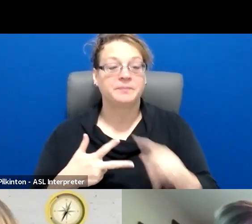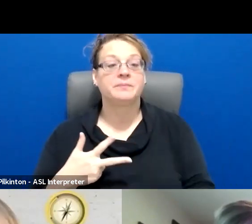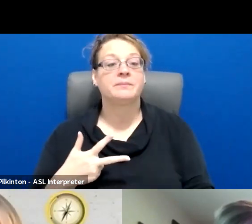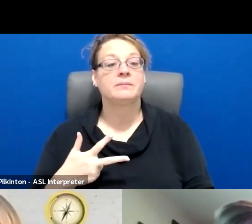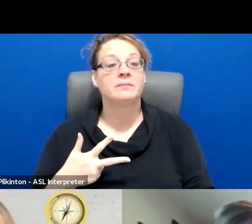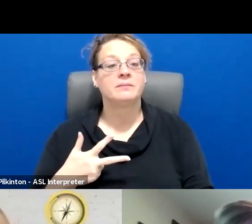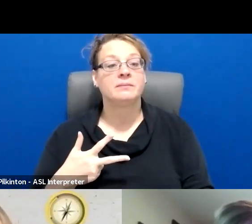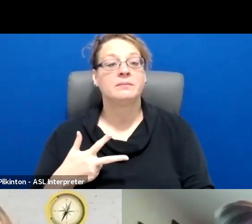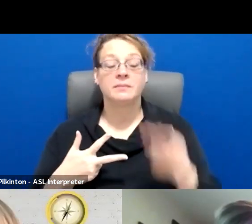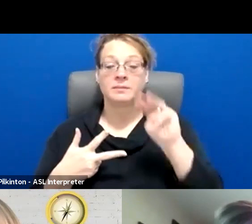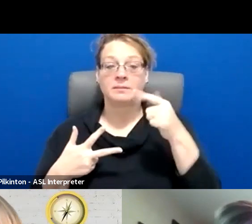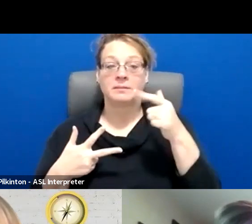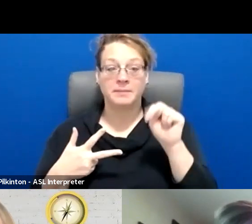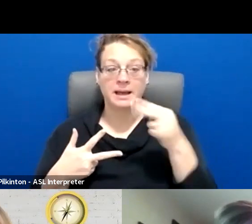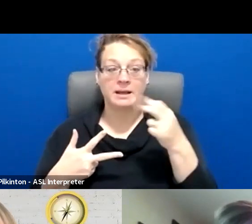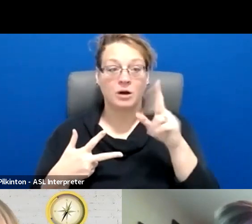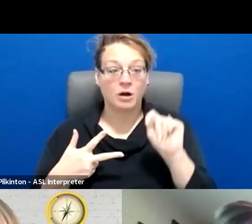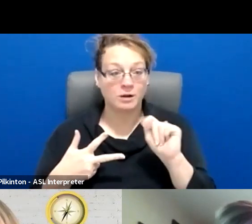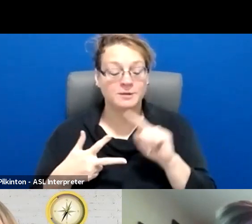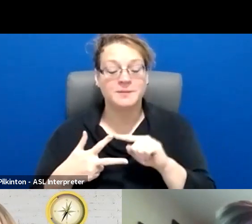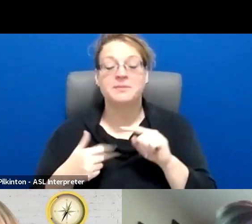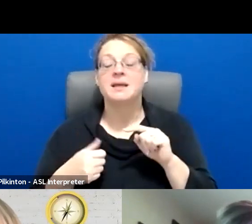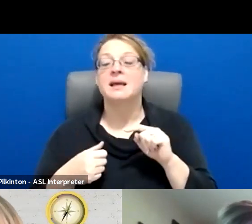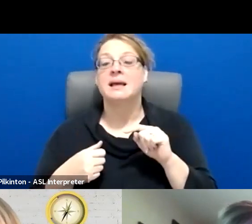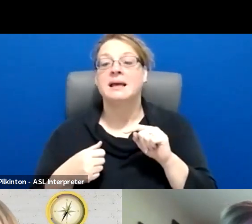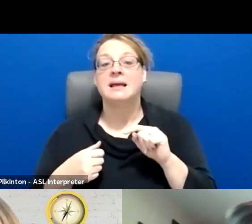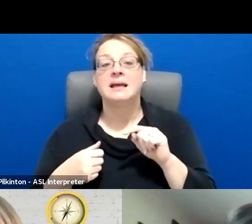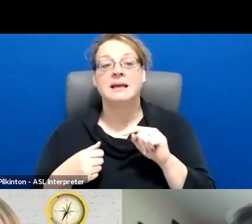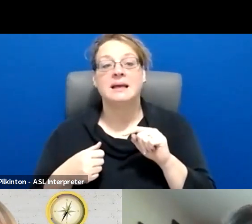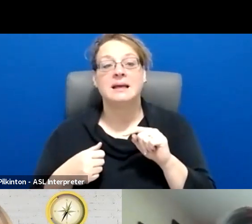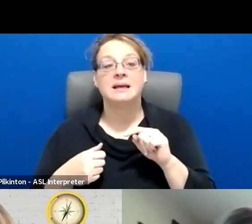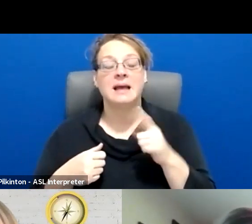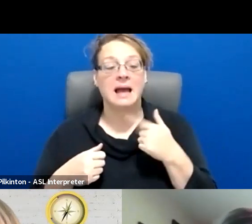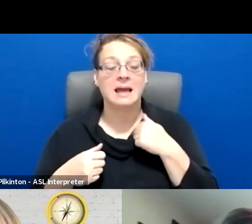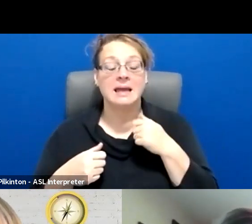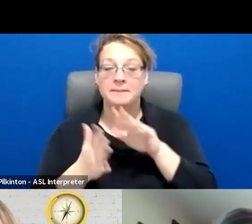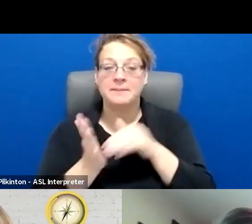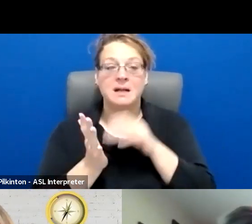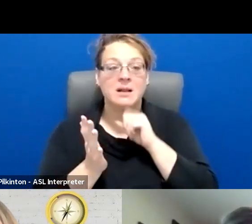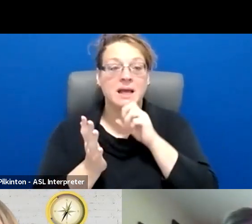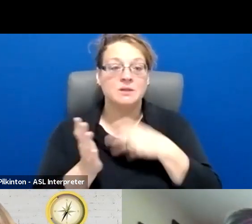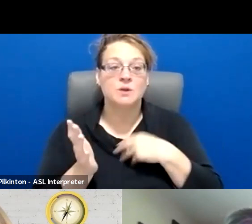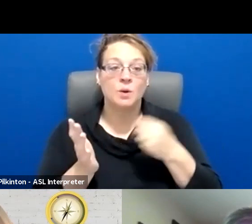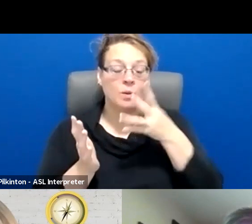I appreciate that. Lisa Primm: Thank you David. We will go ahead and toss it to you Megan. Megan Hart: Thank you.